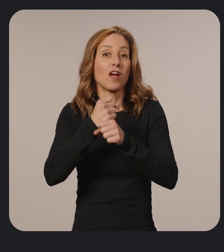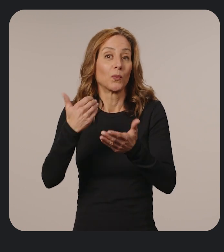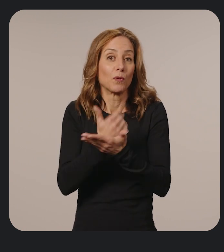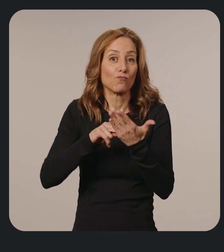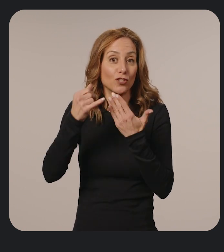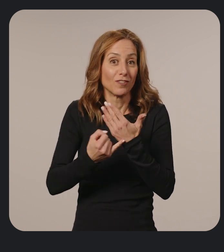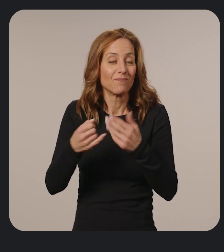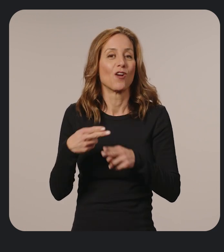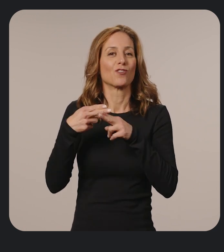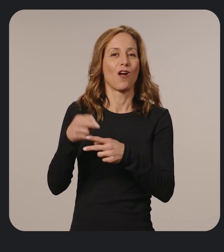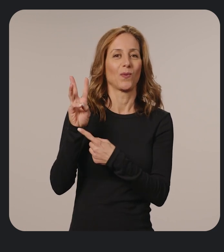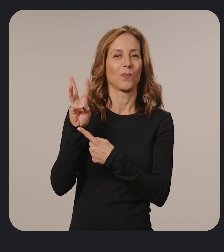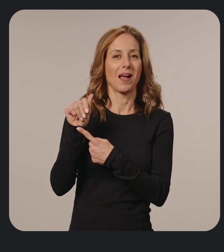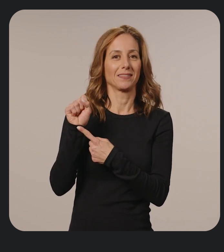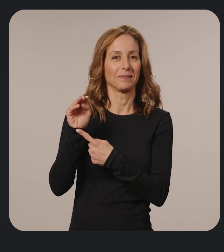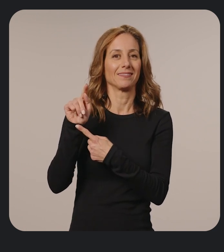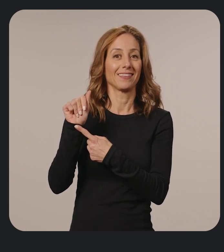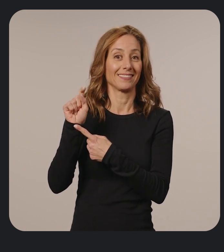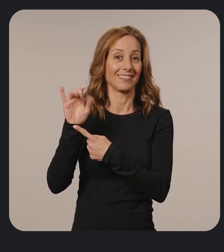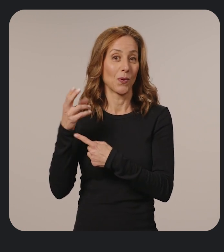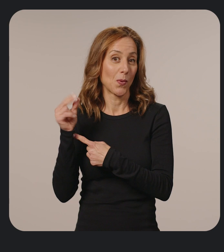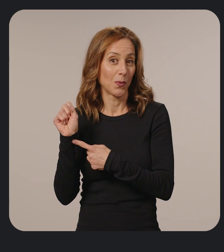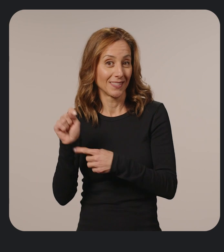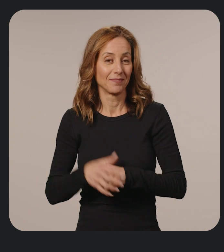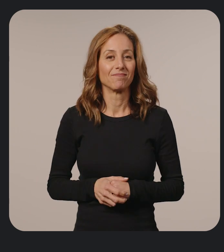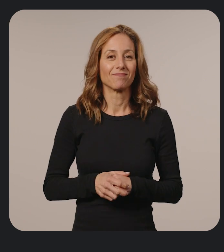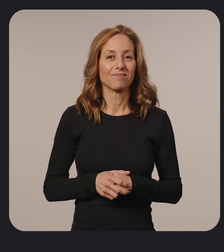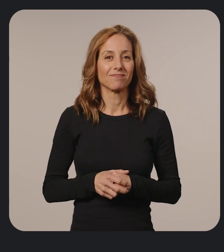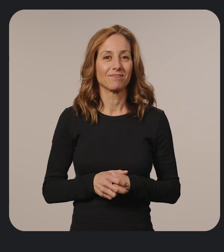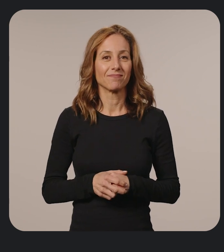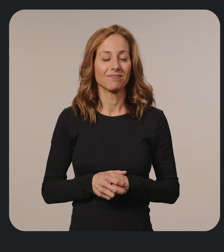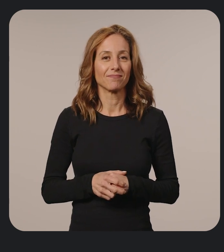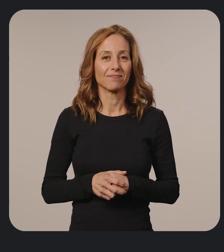and I'll create a new project, and I'll just call it wasmtastic host.